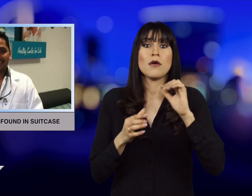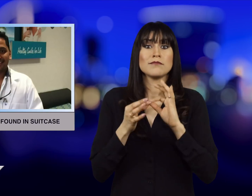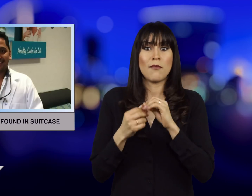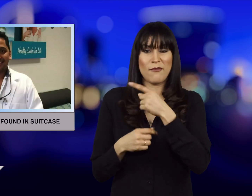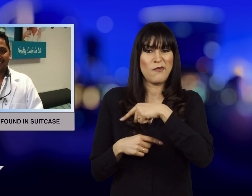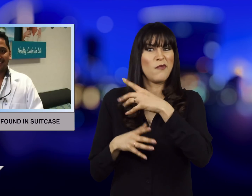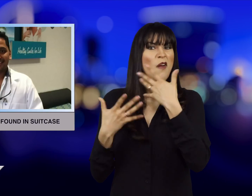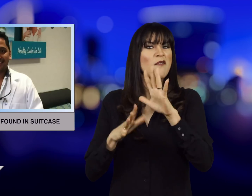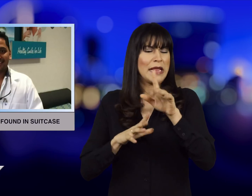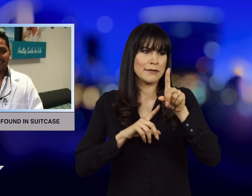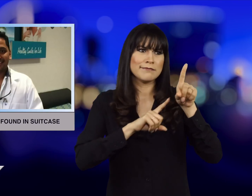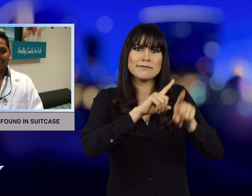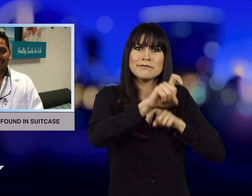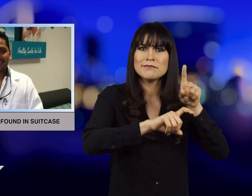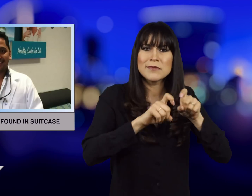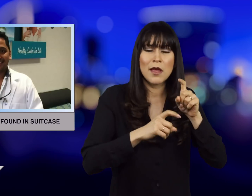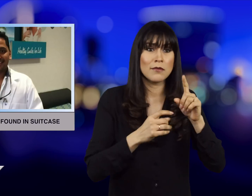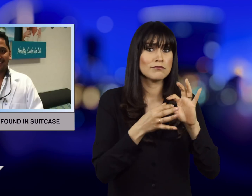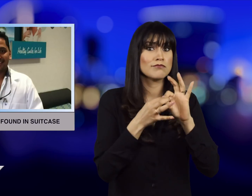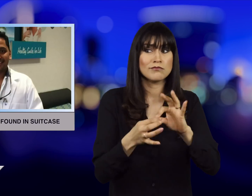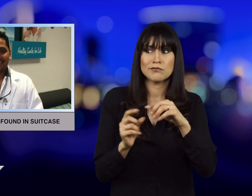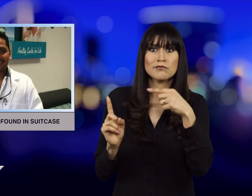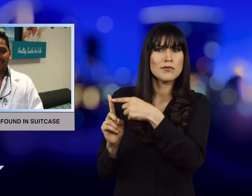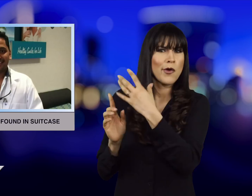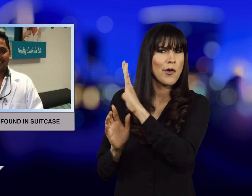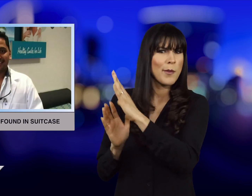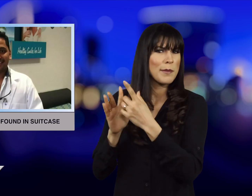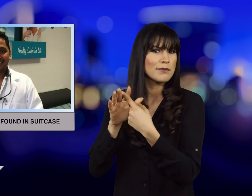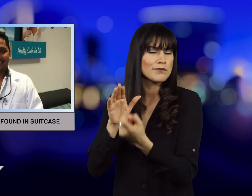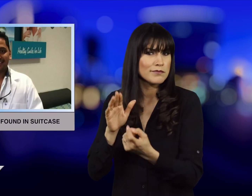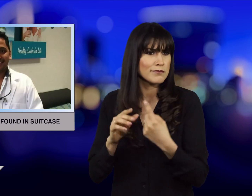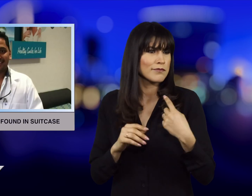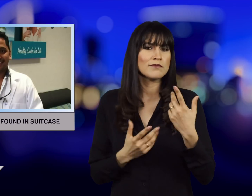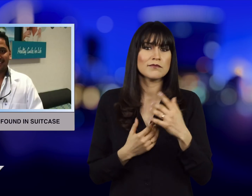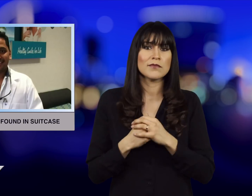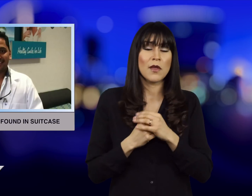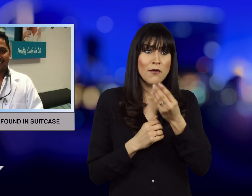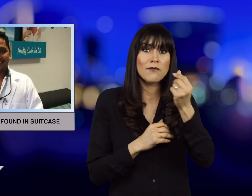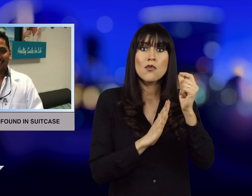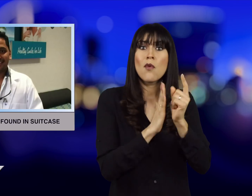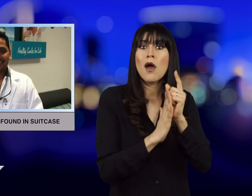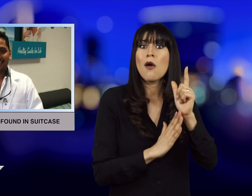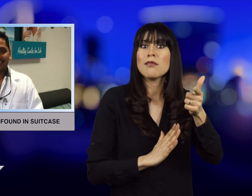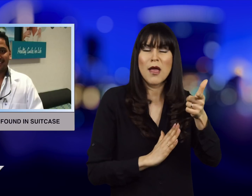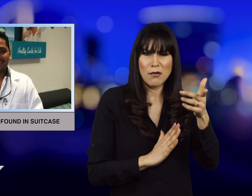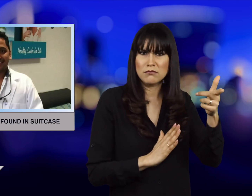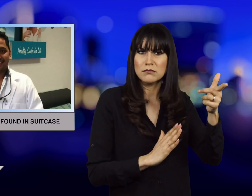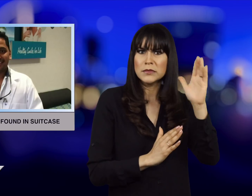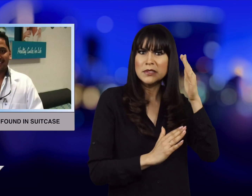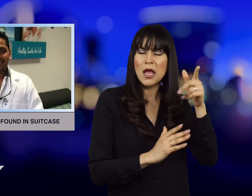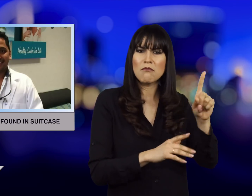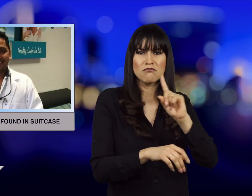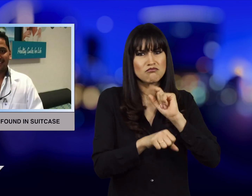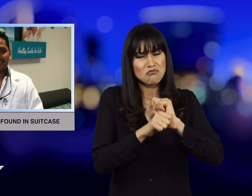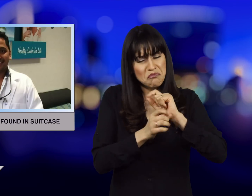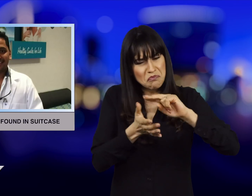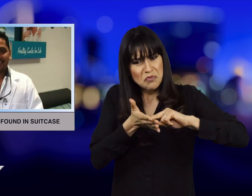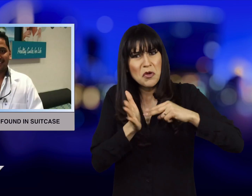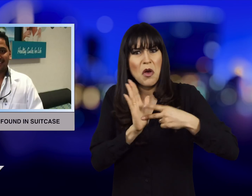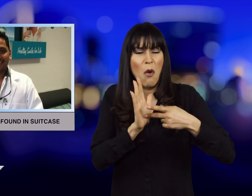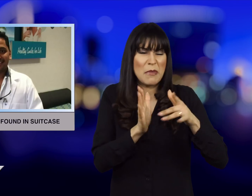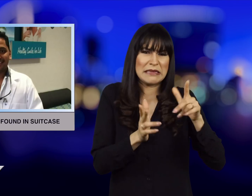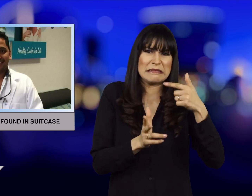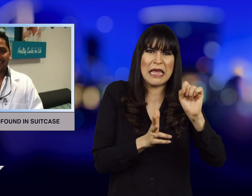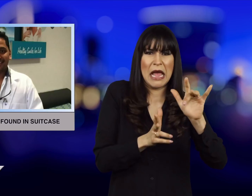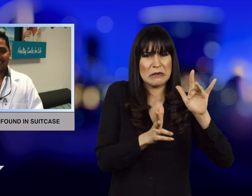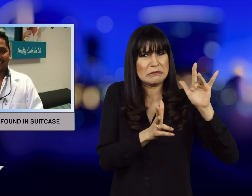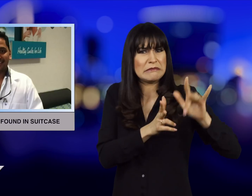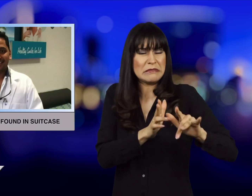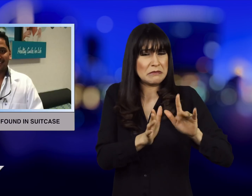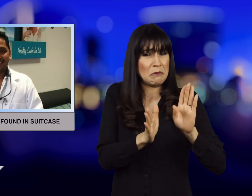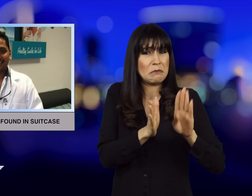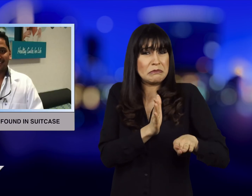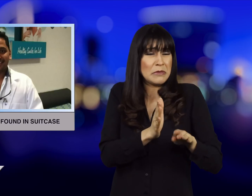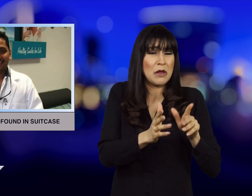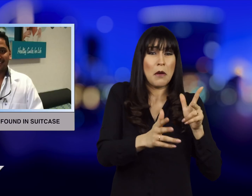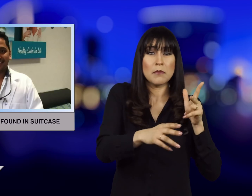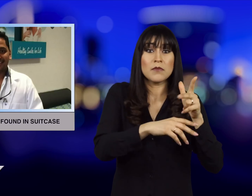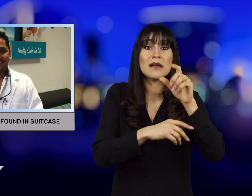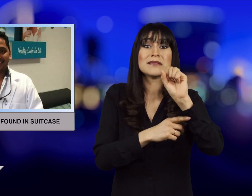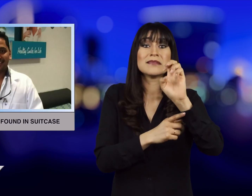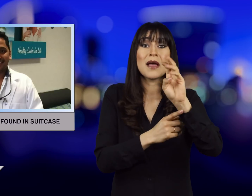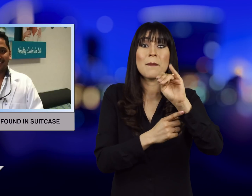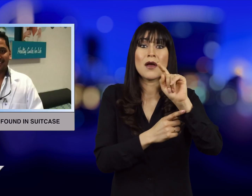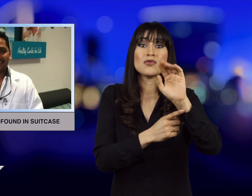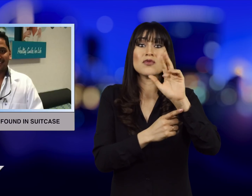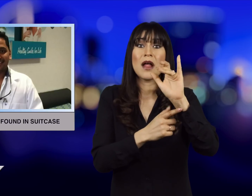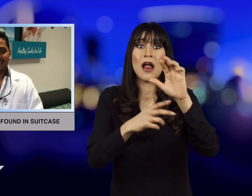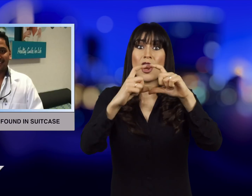Authorities say he deliberately slammed his car into a semi trailer just hours after he